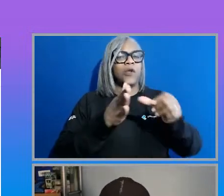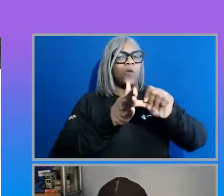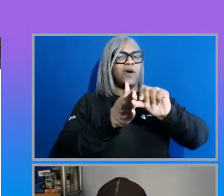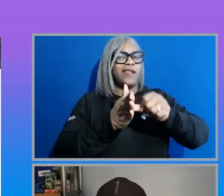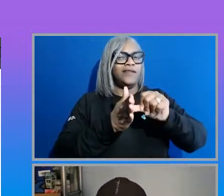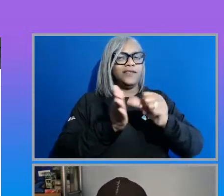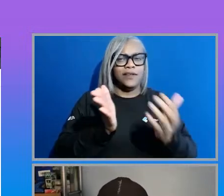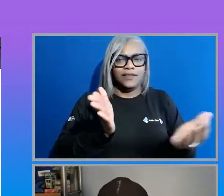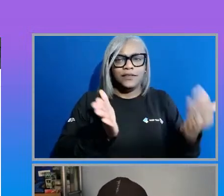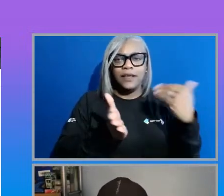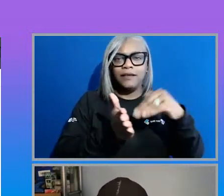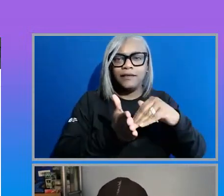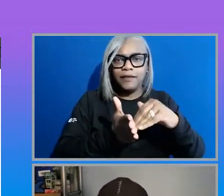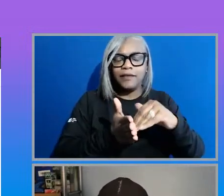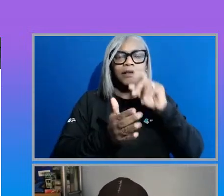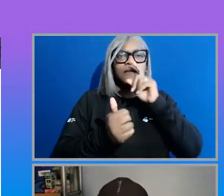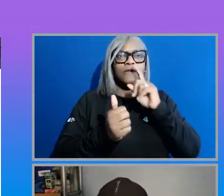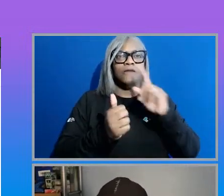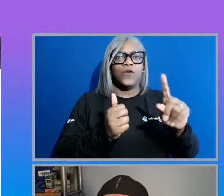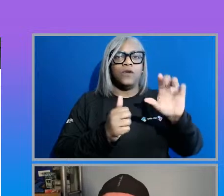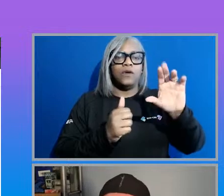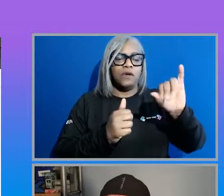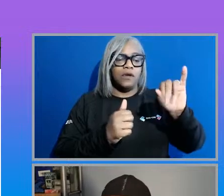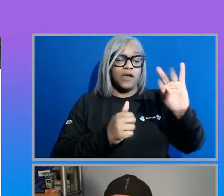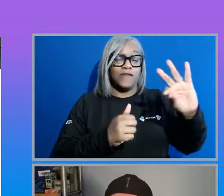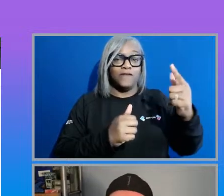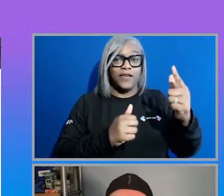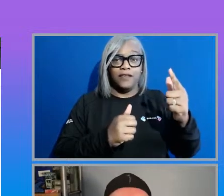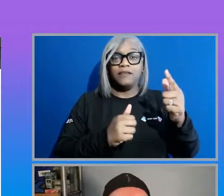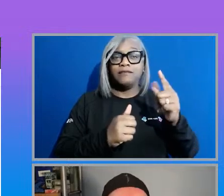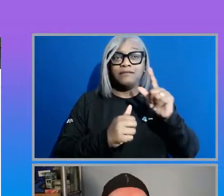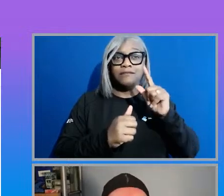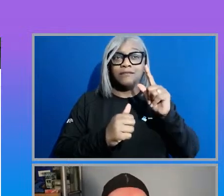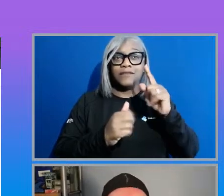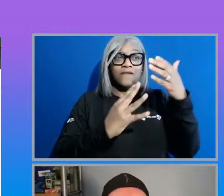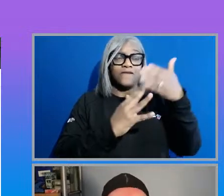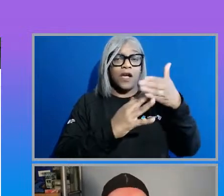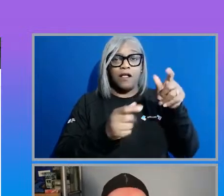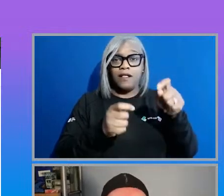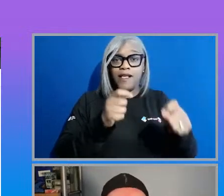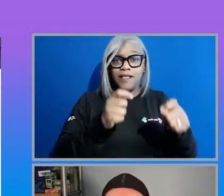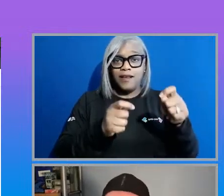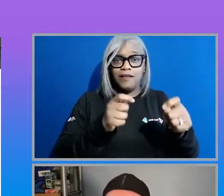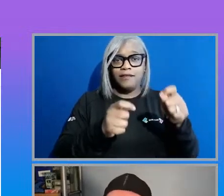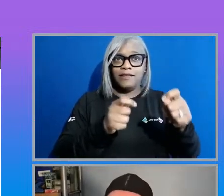just editing configuration